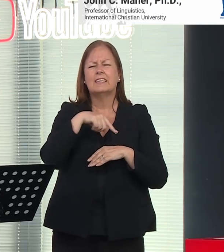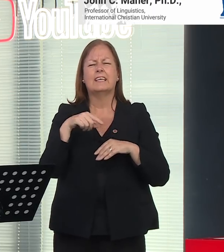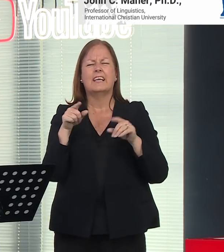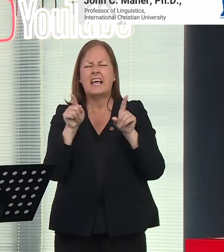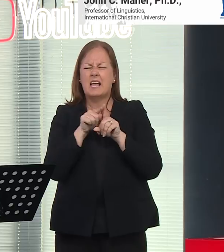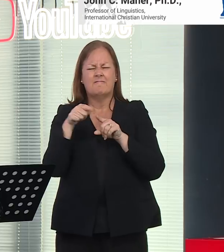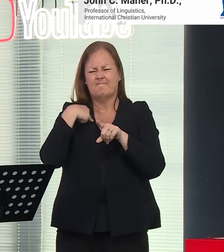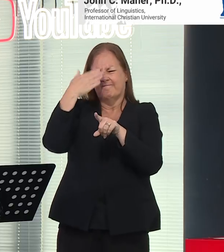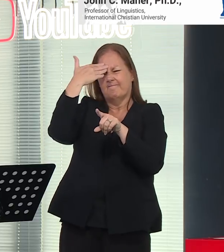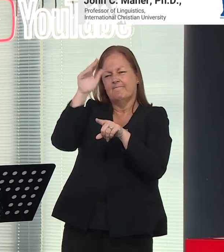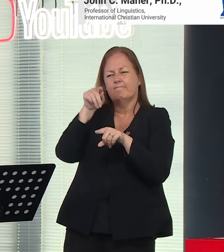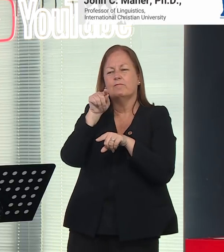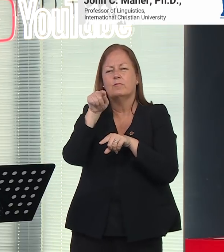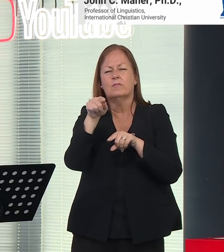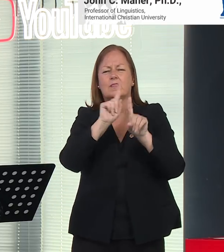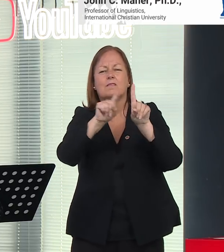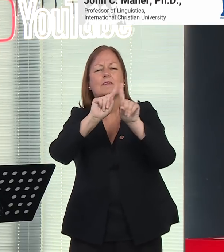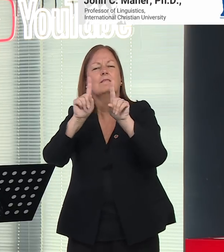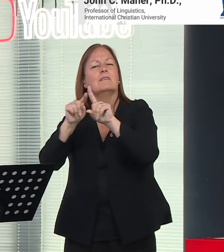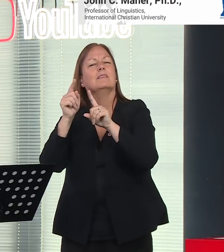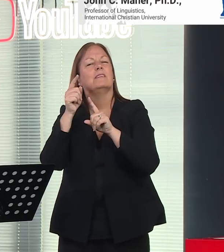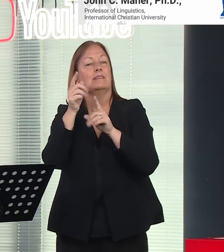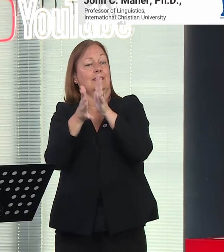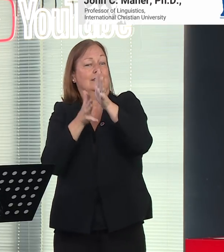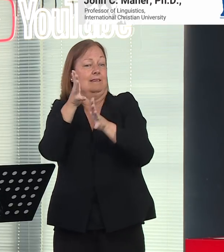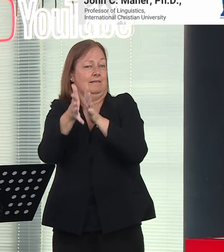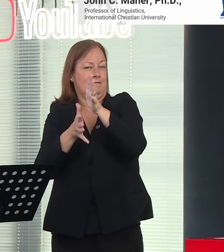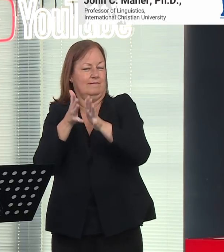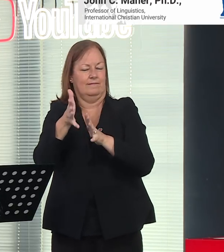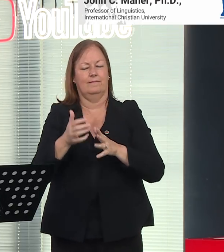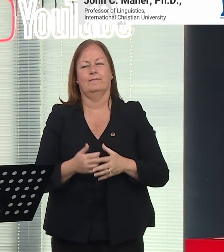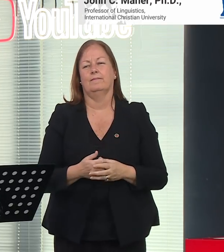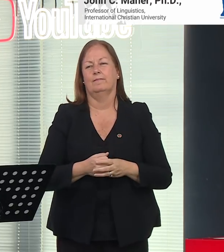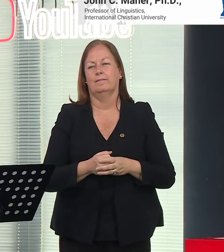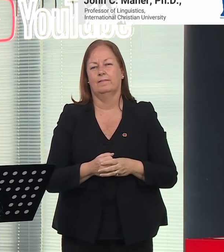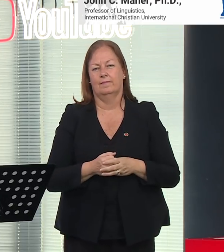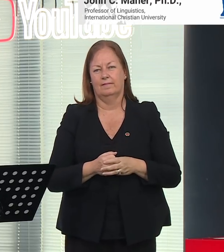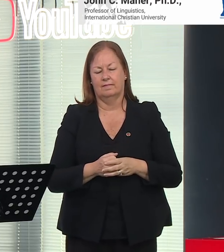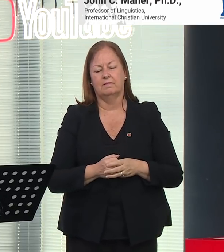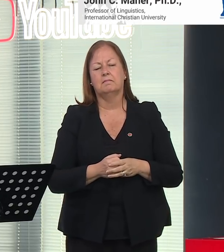And in 1982, they set up a special office for lesser known languages in Dublin, in Ireland.